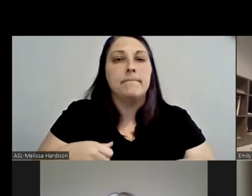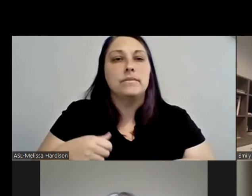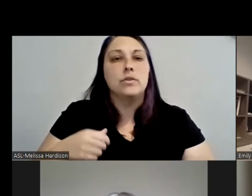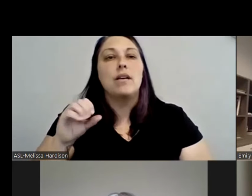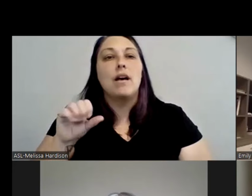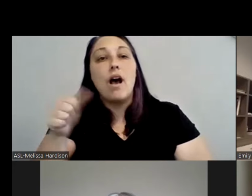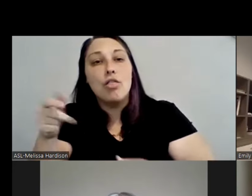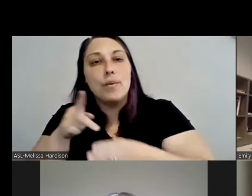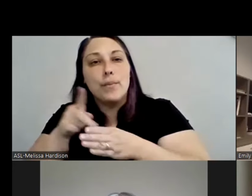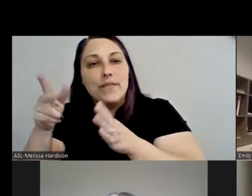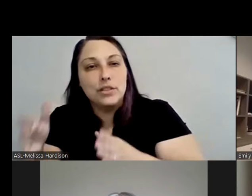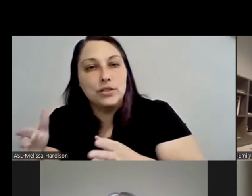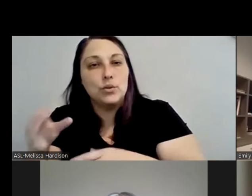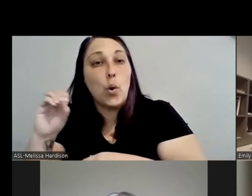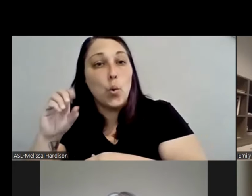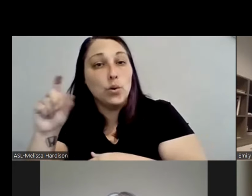These are special problems for low income people in the very old.